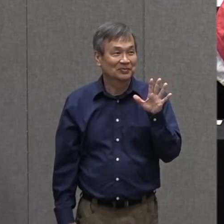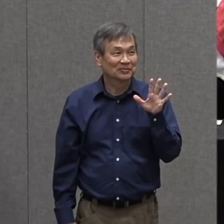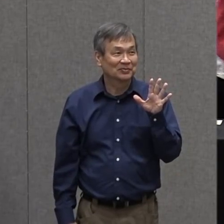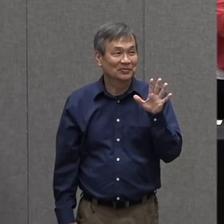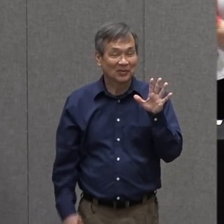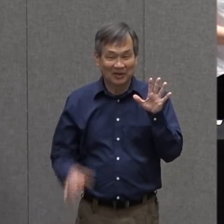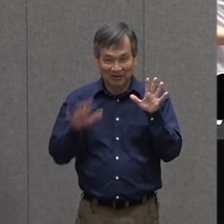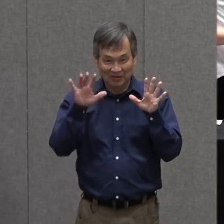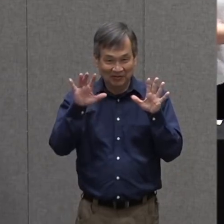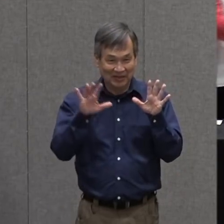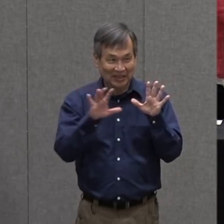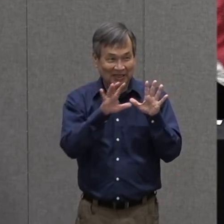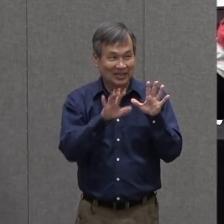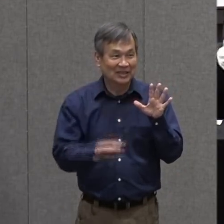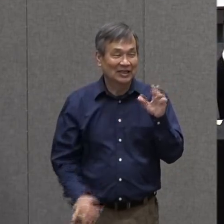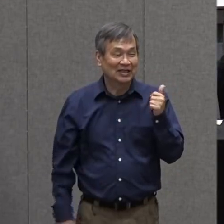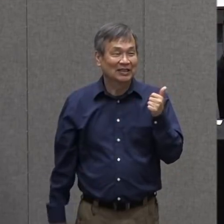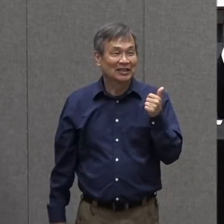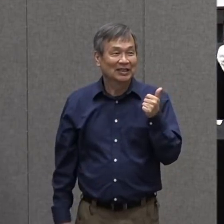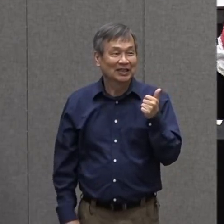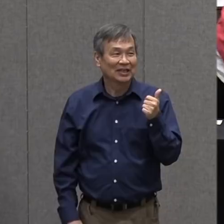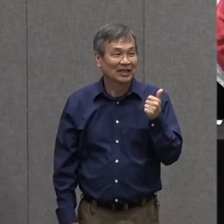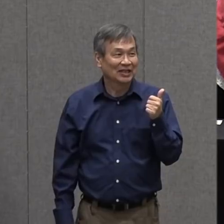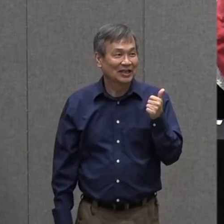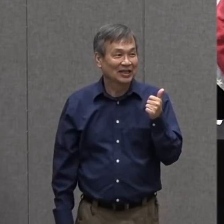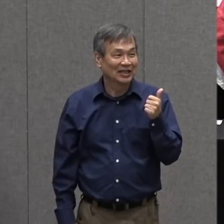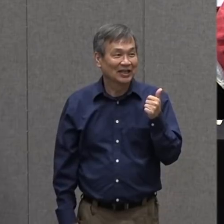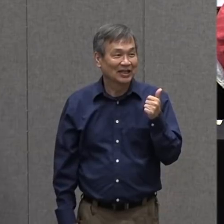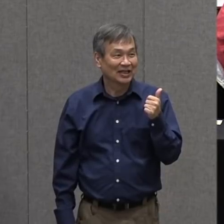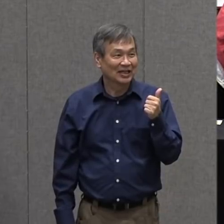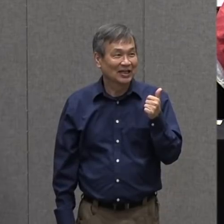five again, so I have 10. Lets see, six.